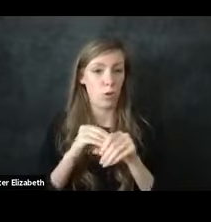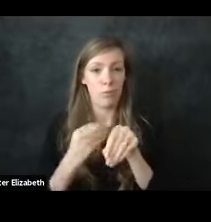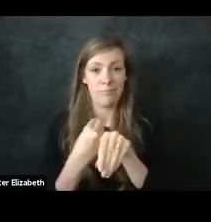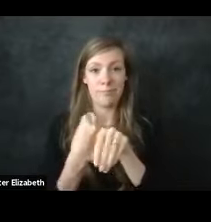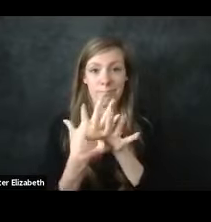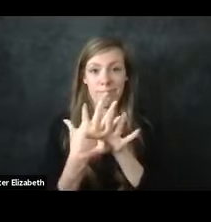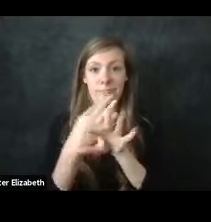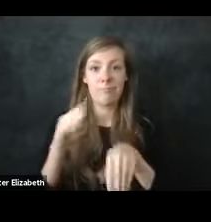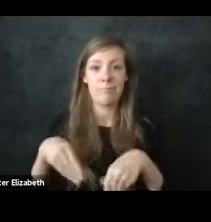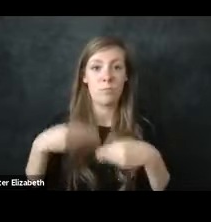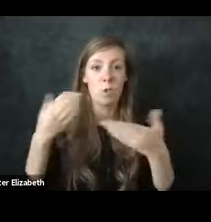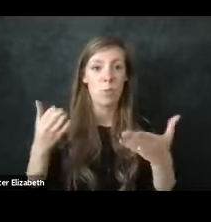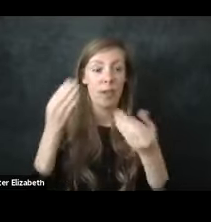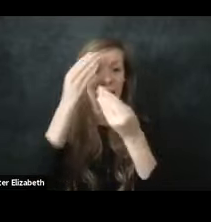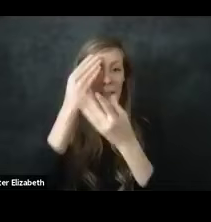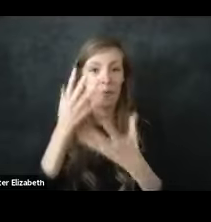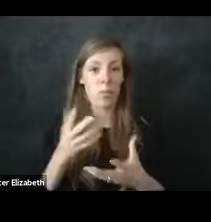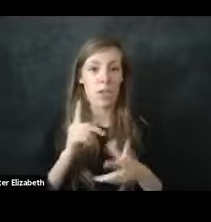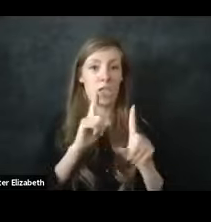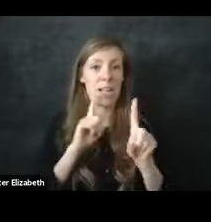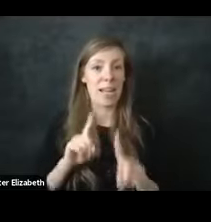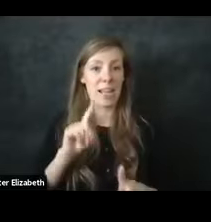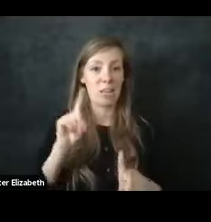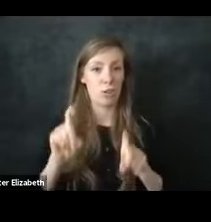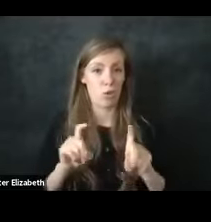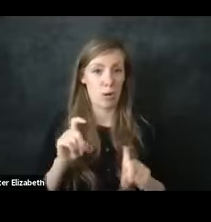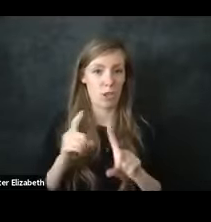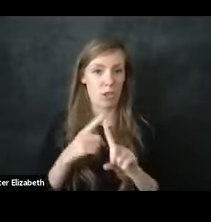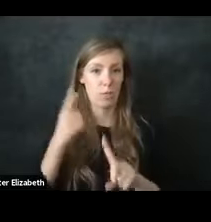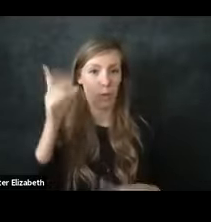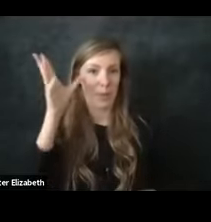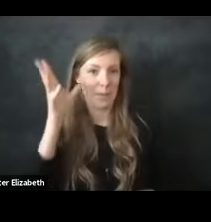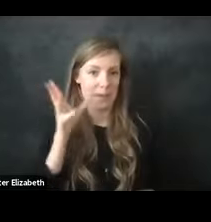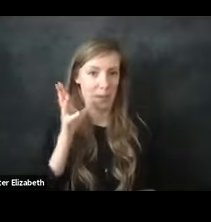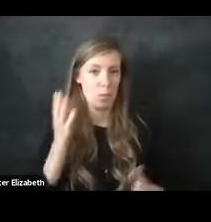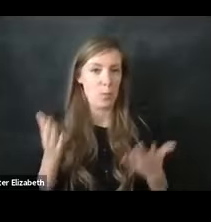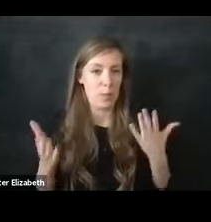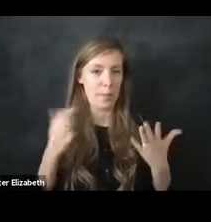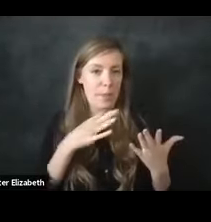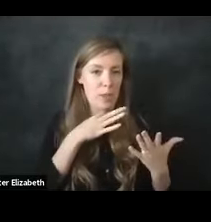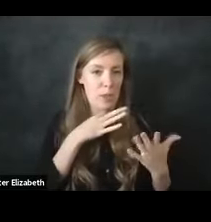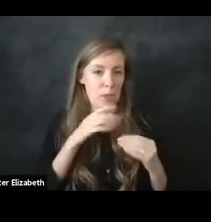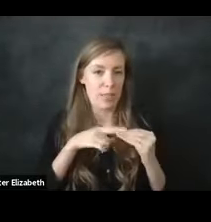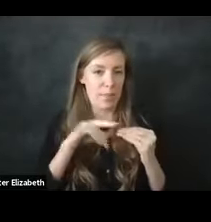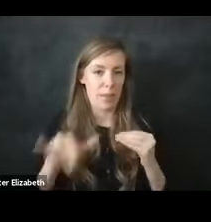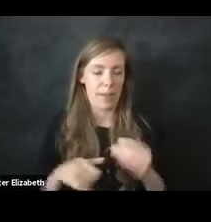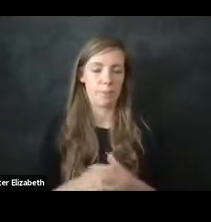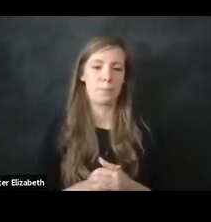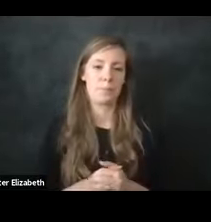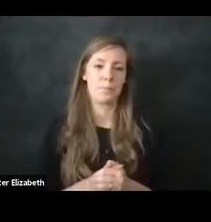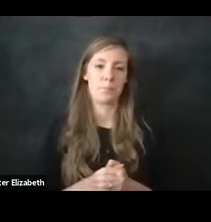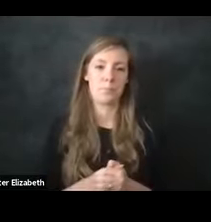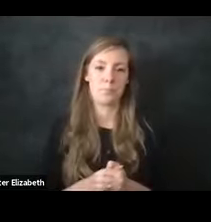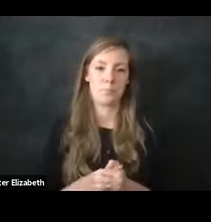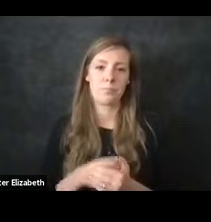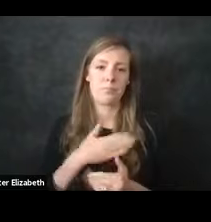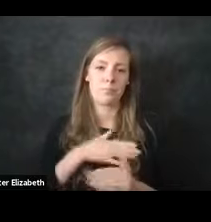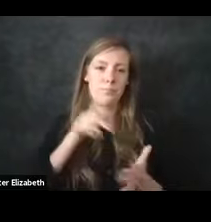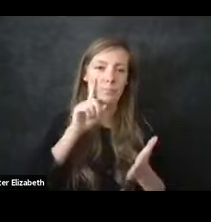information and answer questions parents may have about pediatric vaccine. Please check the County Sonoma Facebook